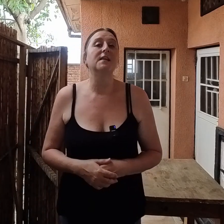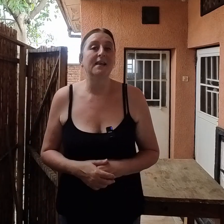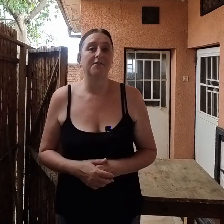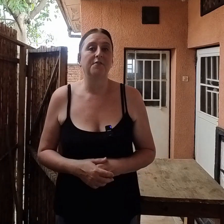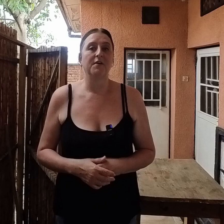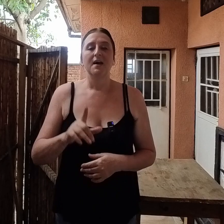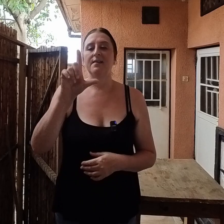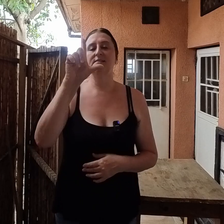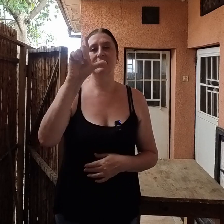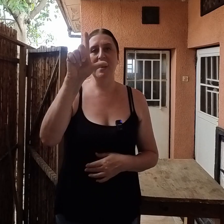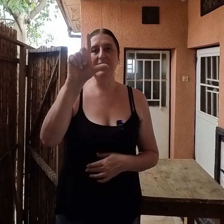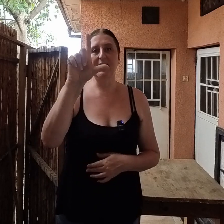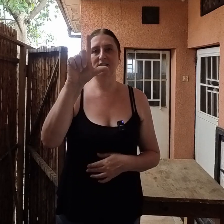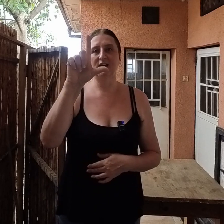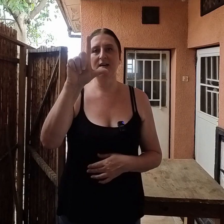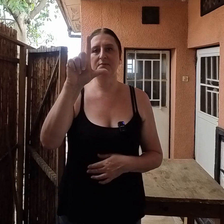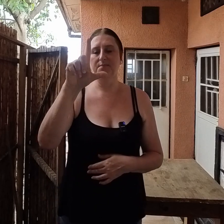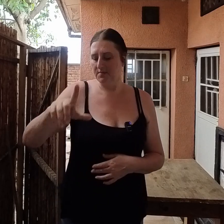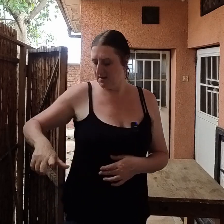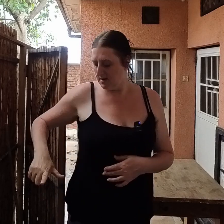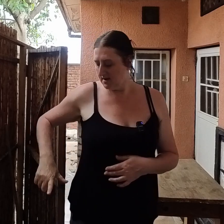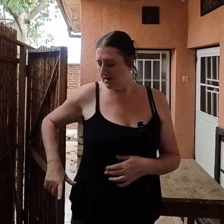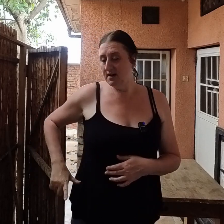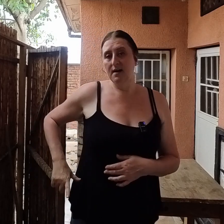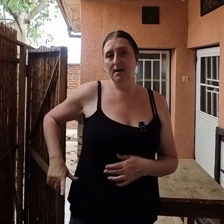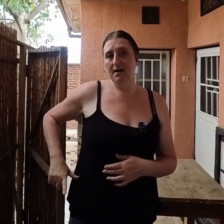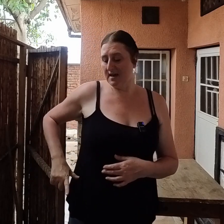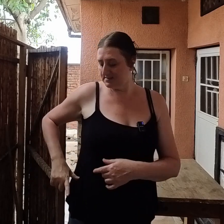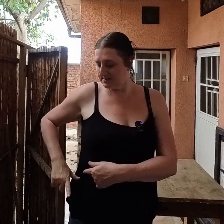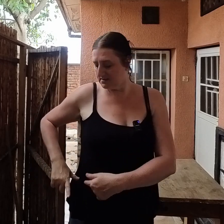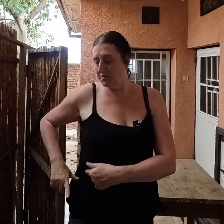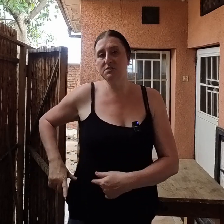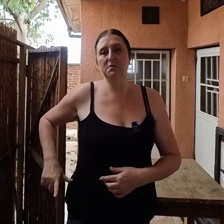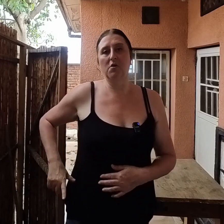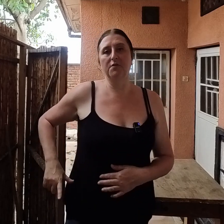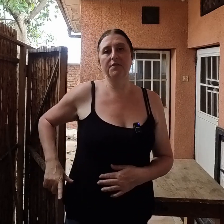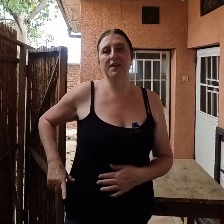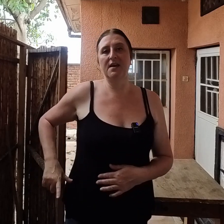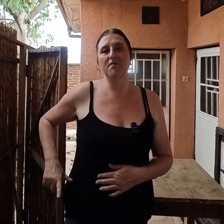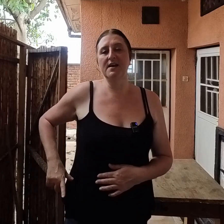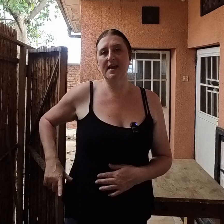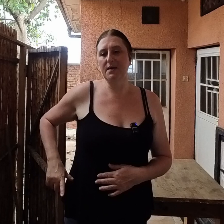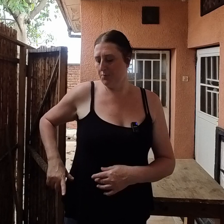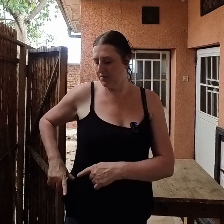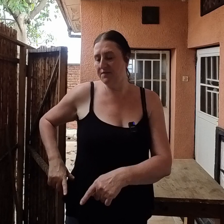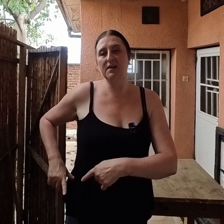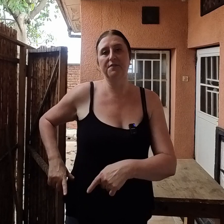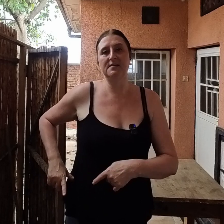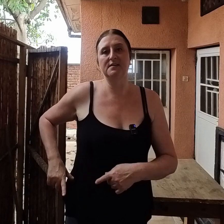for 'live.' That's the L handshape against the bottom of the right hip, with the finger facing